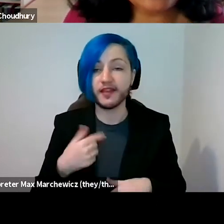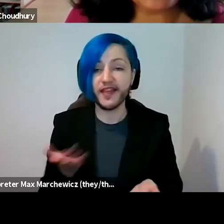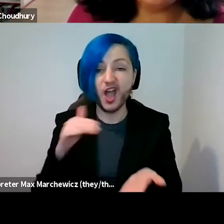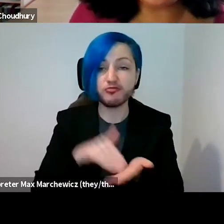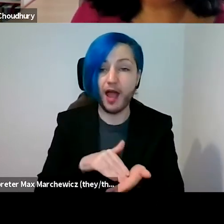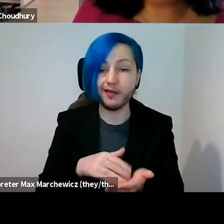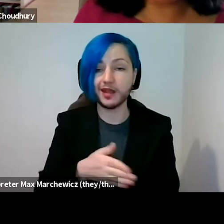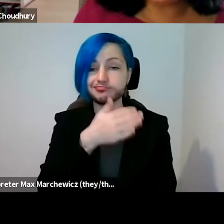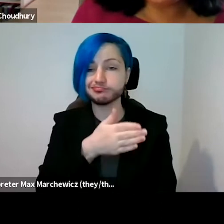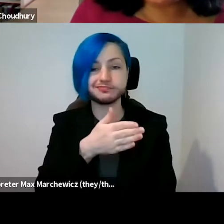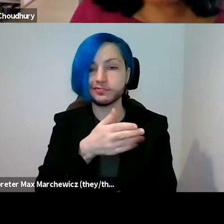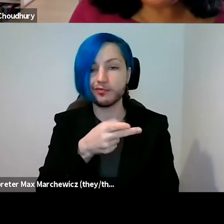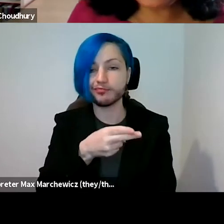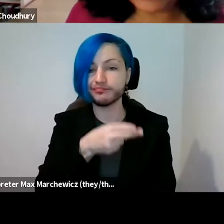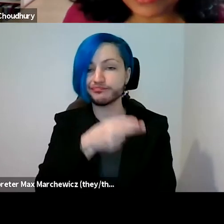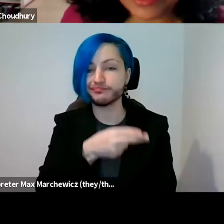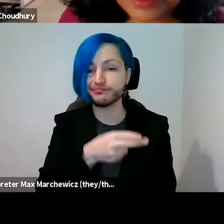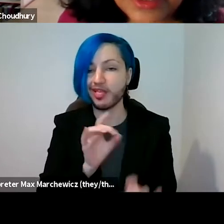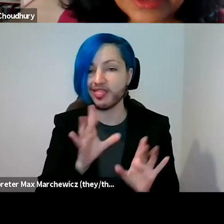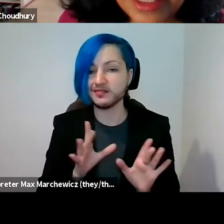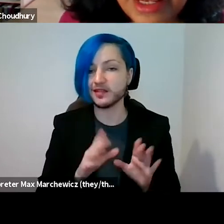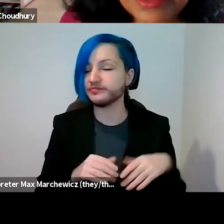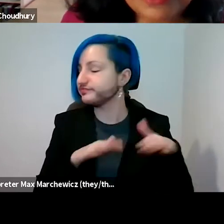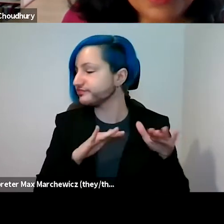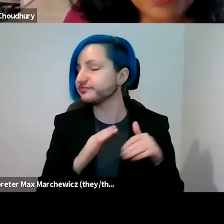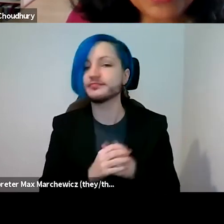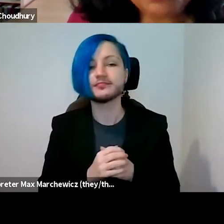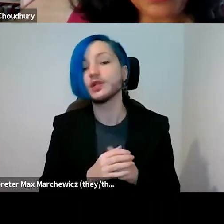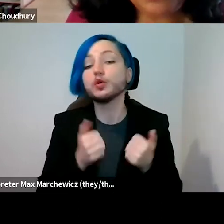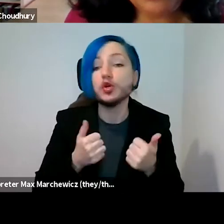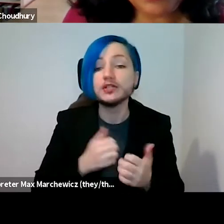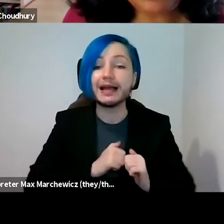after ten years absence! He's very good and kind, but he scarcely have speaks to me: